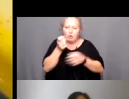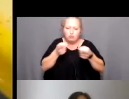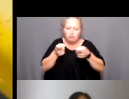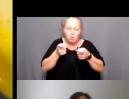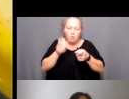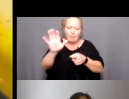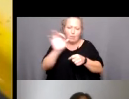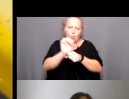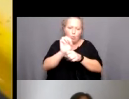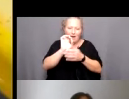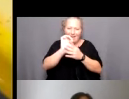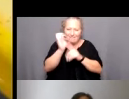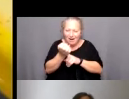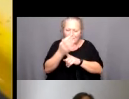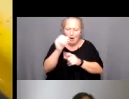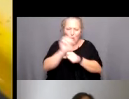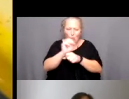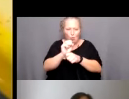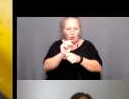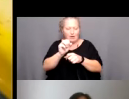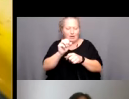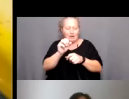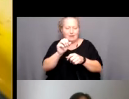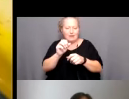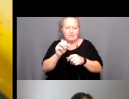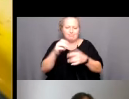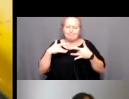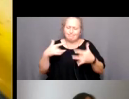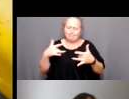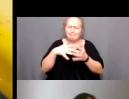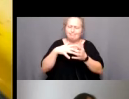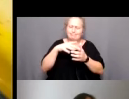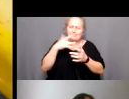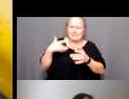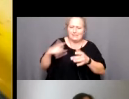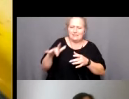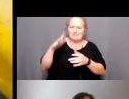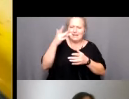environments or working conditions are particularly susceptible to heat.